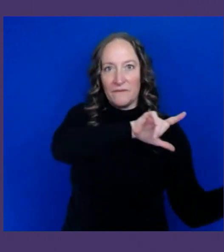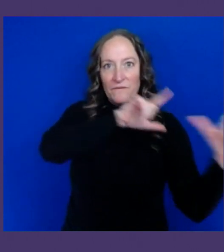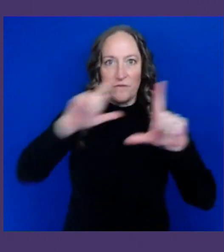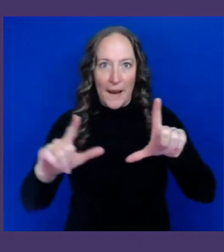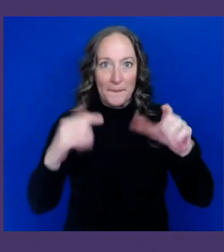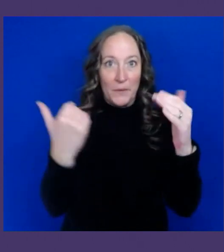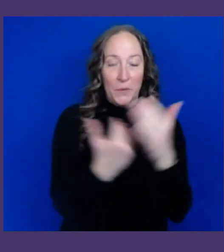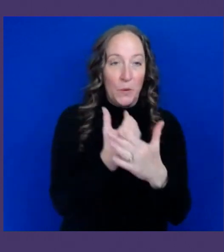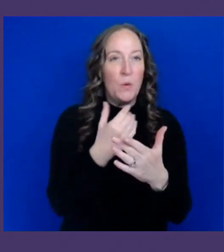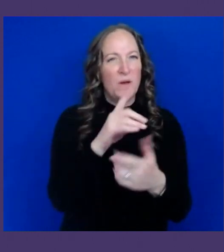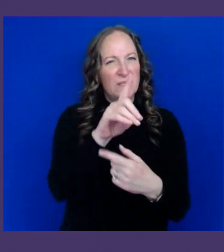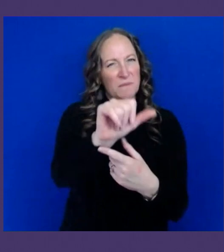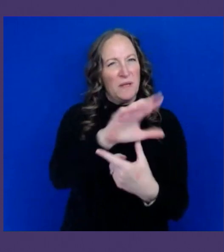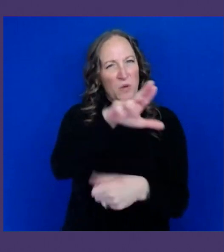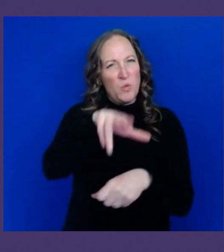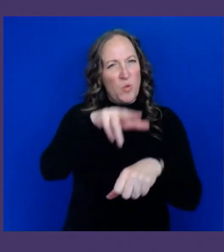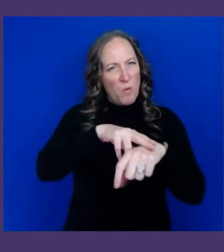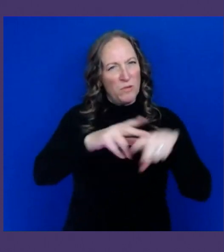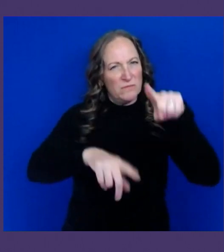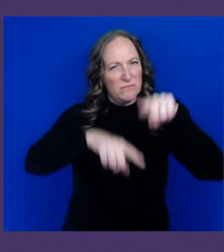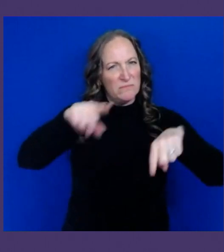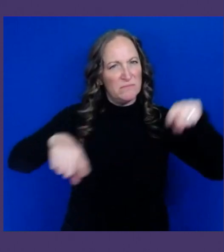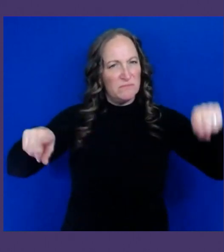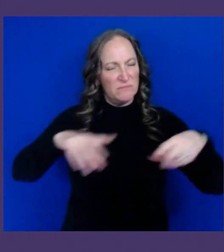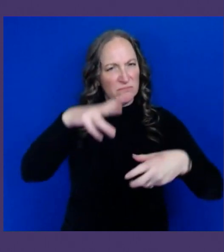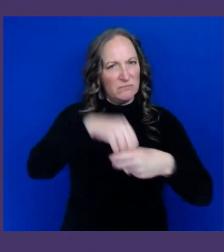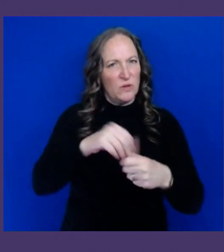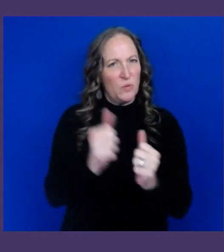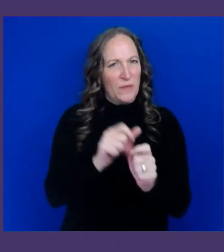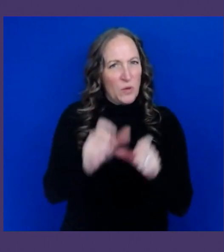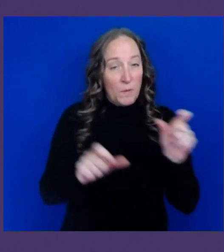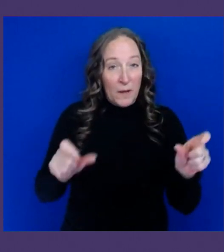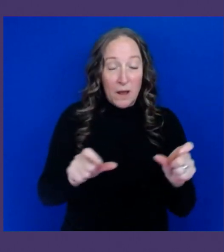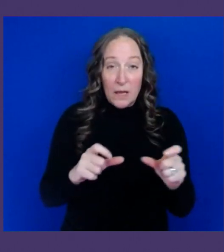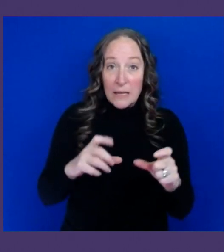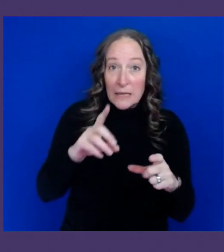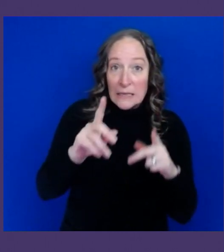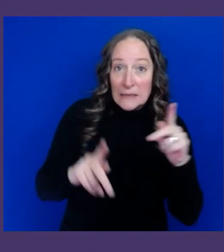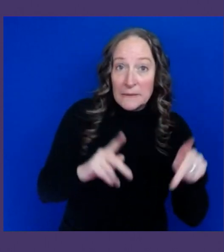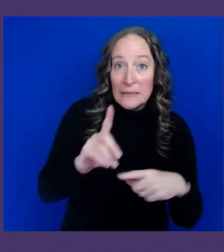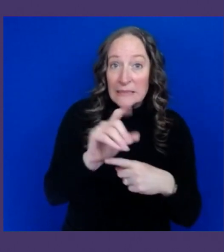valuable insights, experience, and perspective.